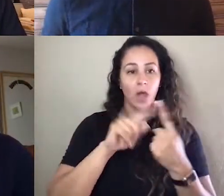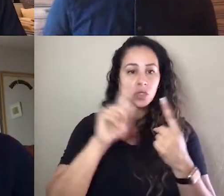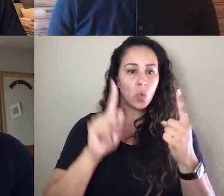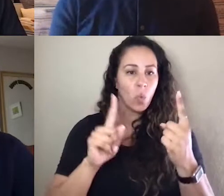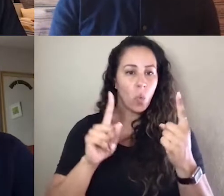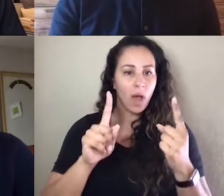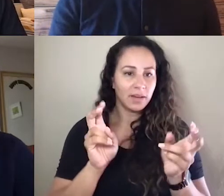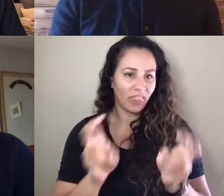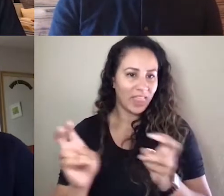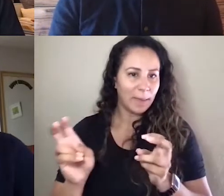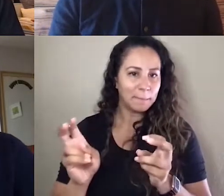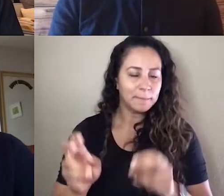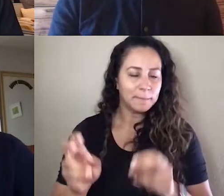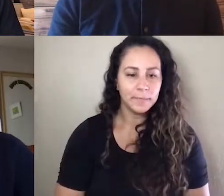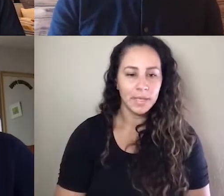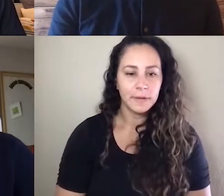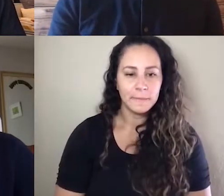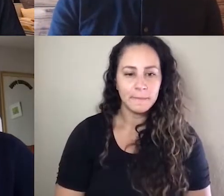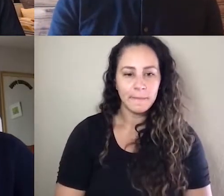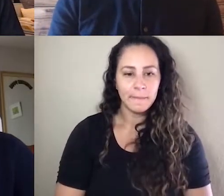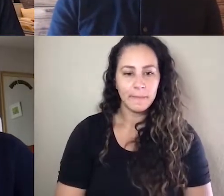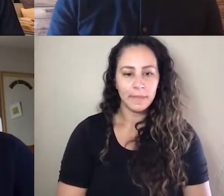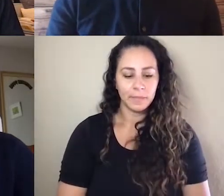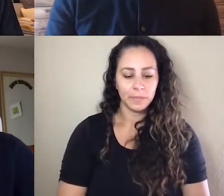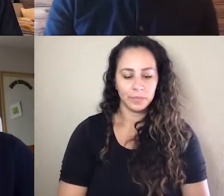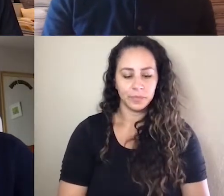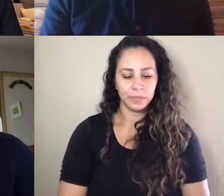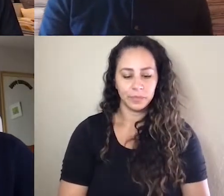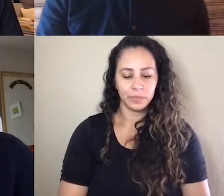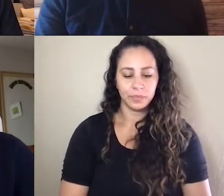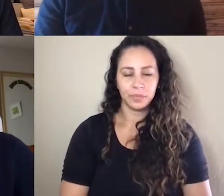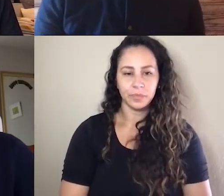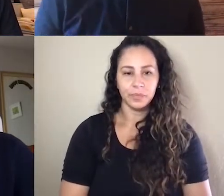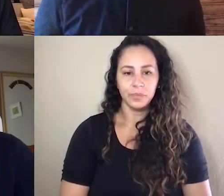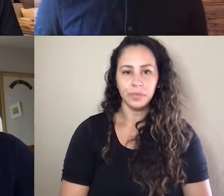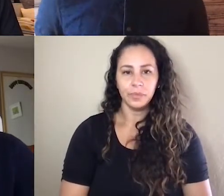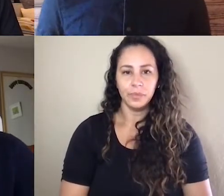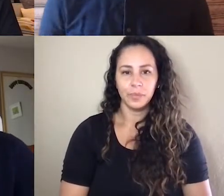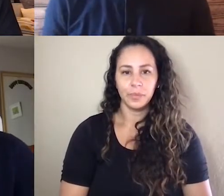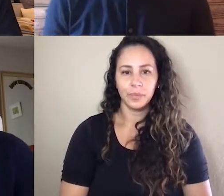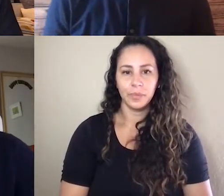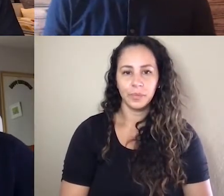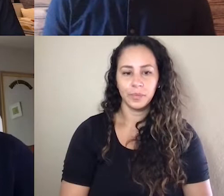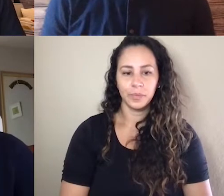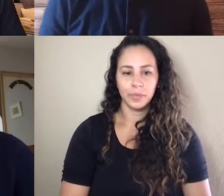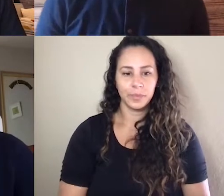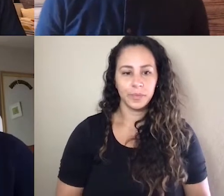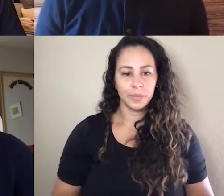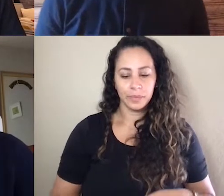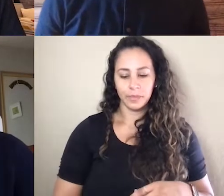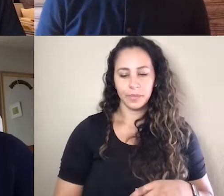THANKS FOR THAT ADDITIONAL CONTEXT. THERE ARE A COUPLE OF QUESTIONS HERE ABOUT MULTILANGUAGE CONTENT.